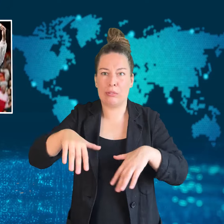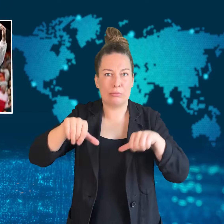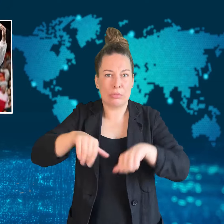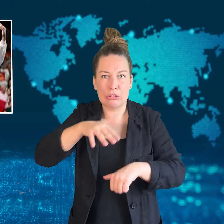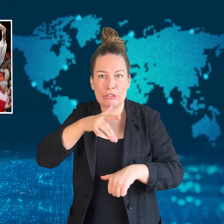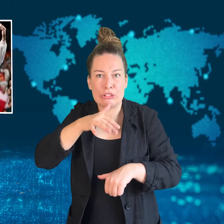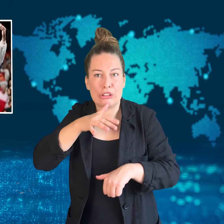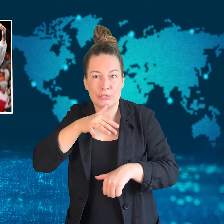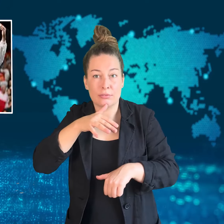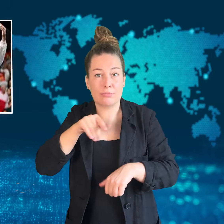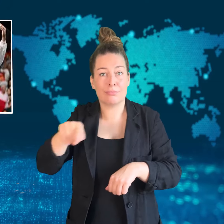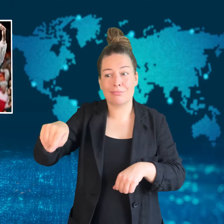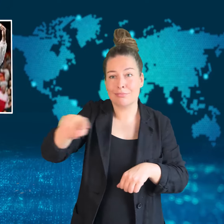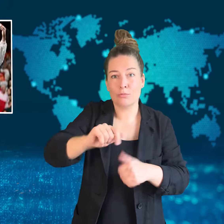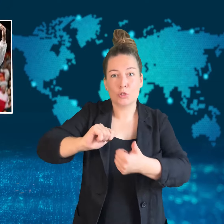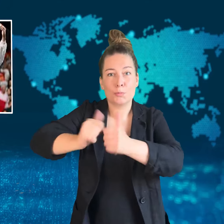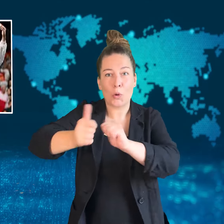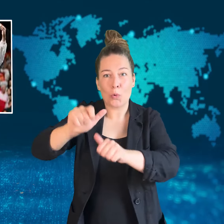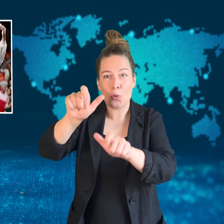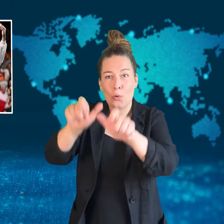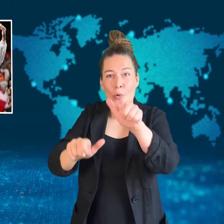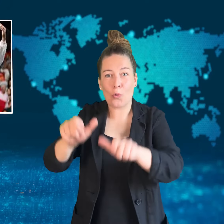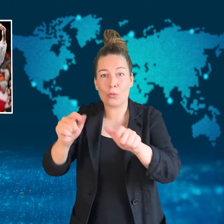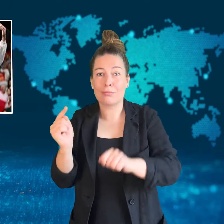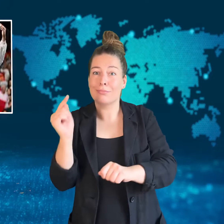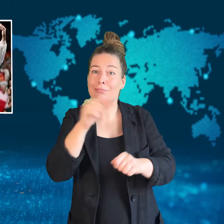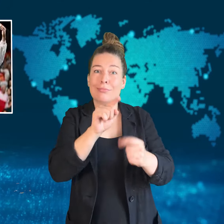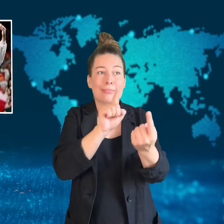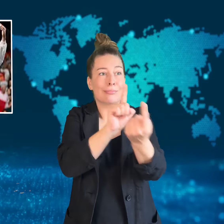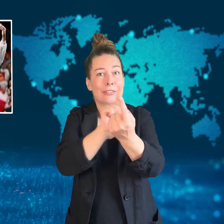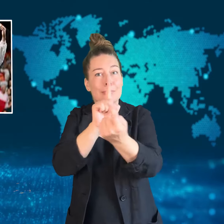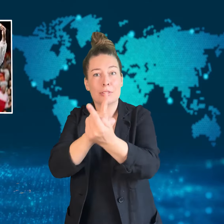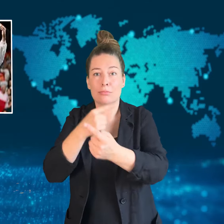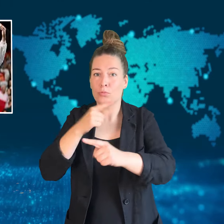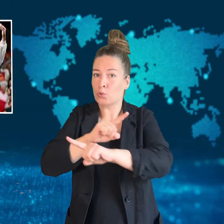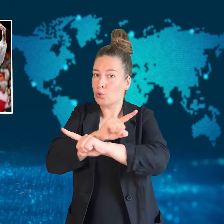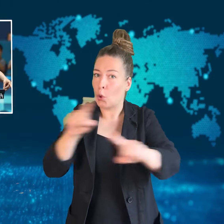Their athletes are told not to interact with people from other countries,